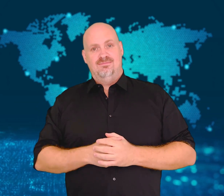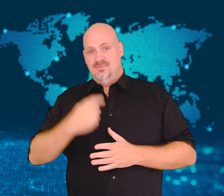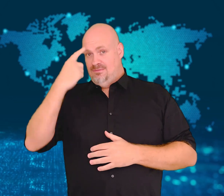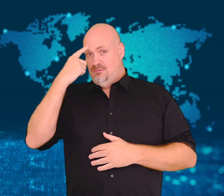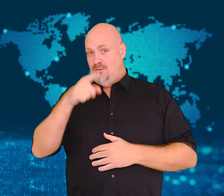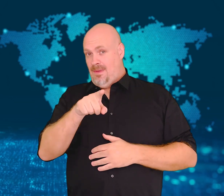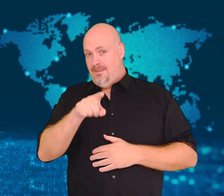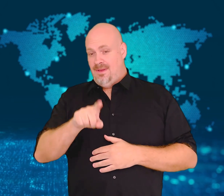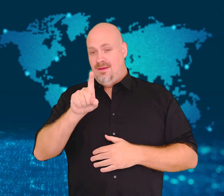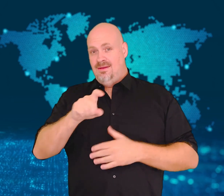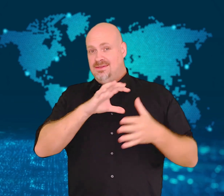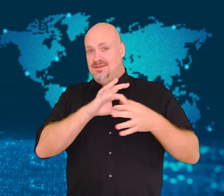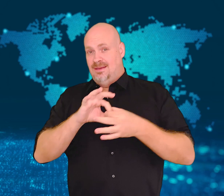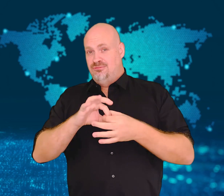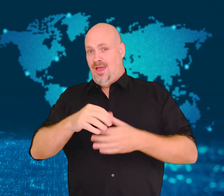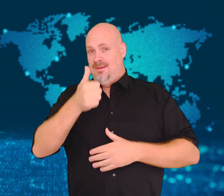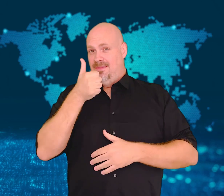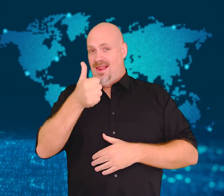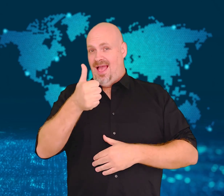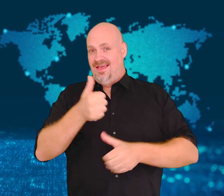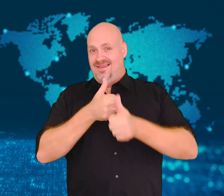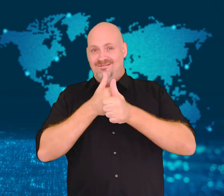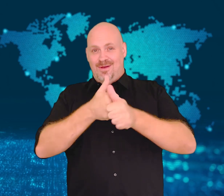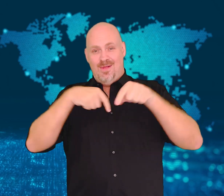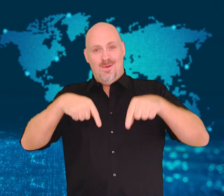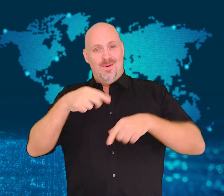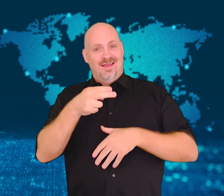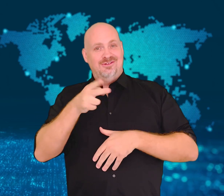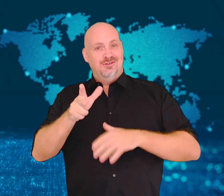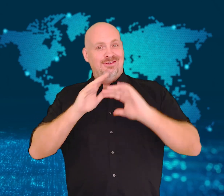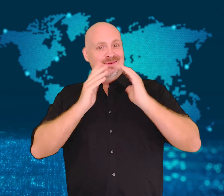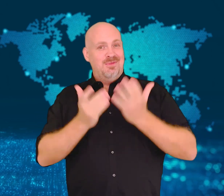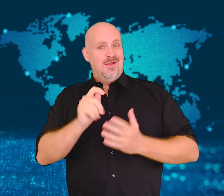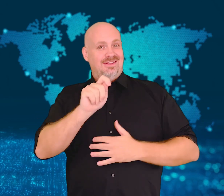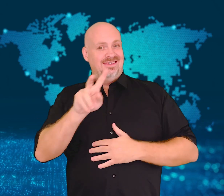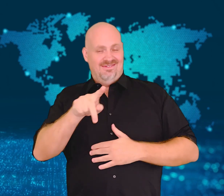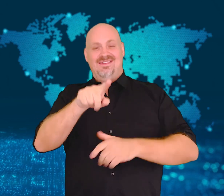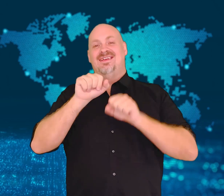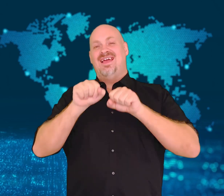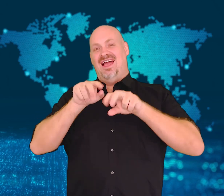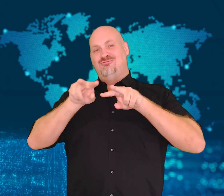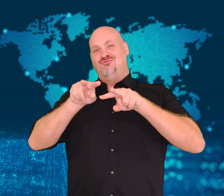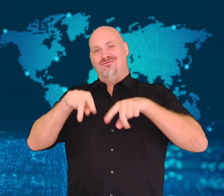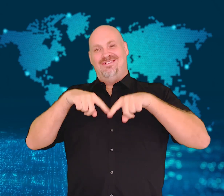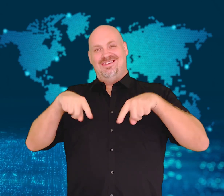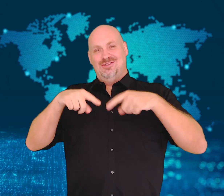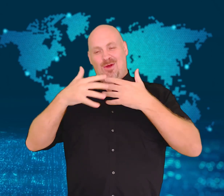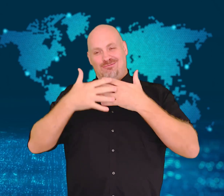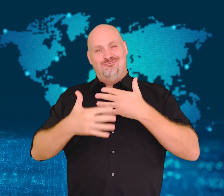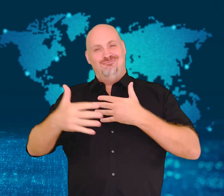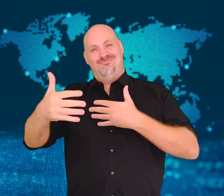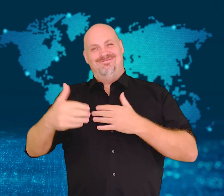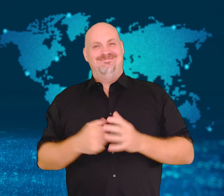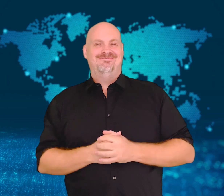Don't forget to subscribe, like, and follow H3 World TV to get new video updates!